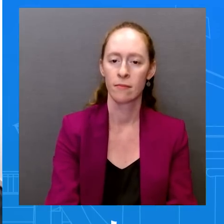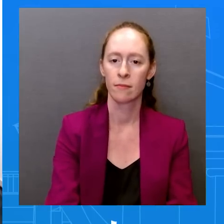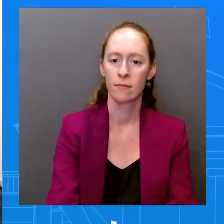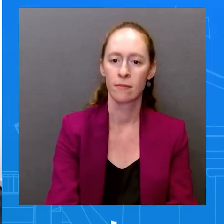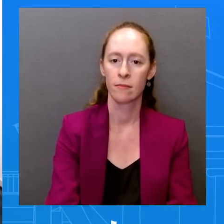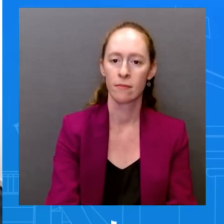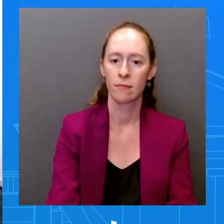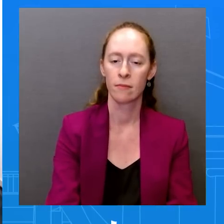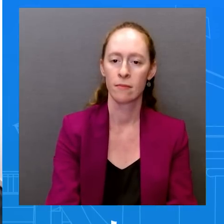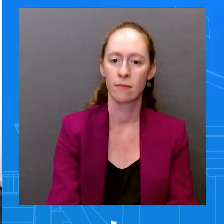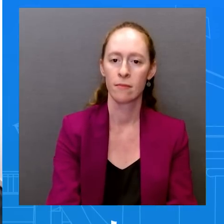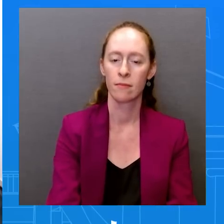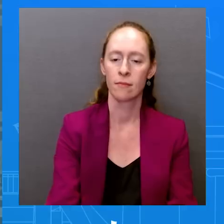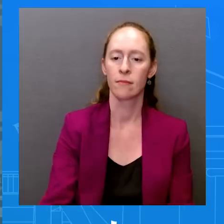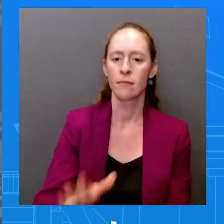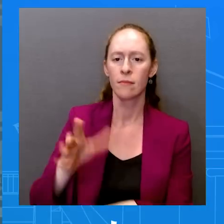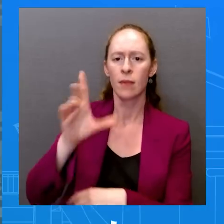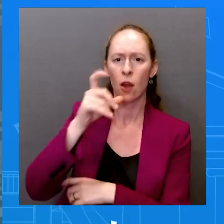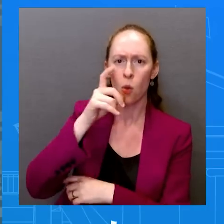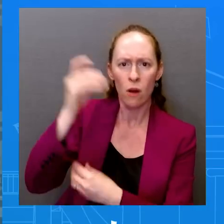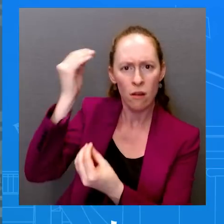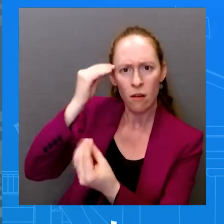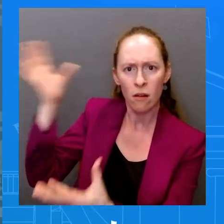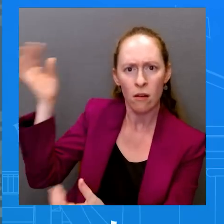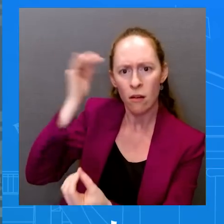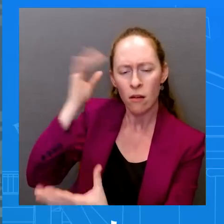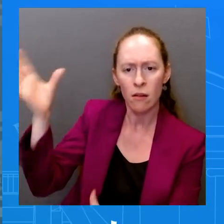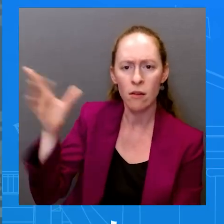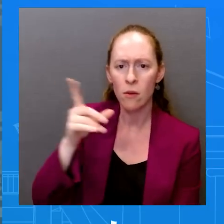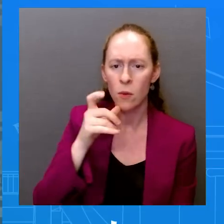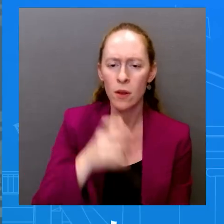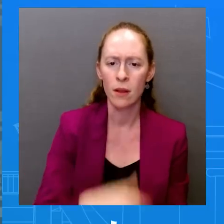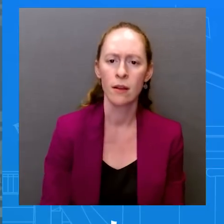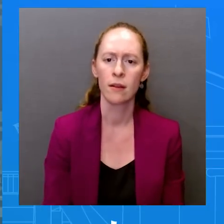How are you getting your information? Ms. Jean-Pierre: Look, I'm not going to go into details